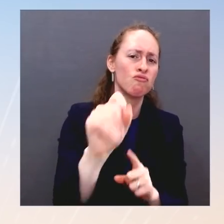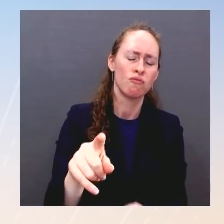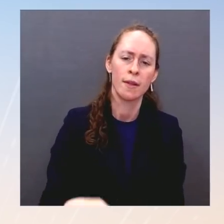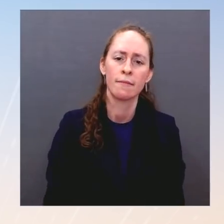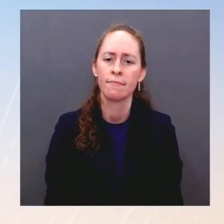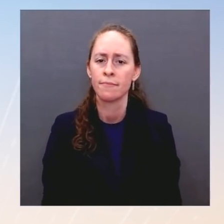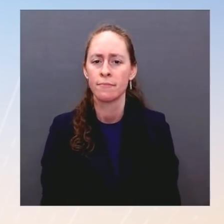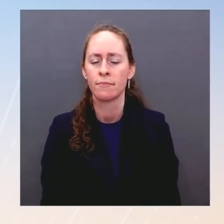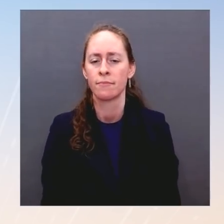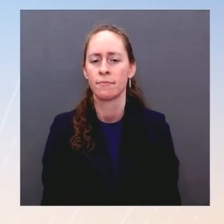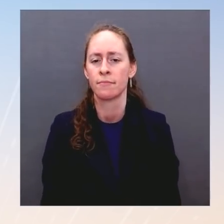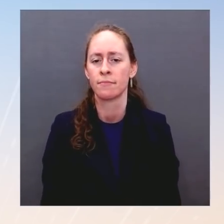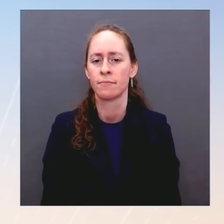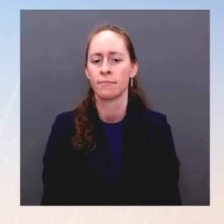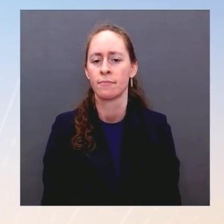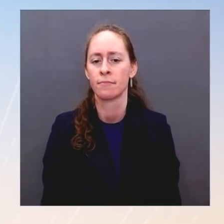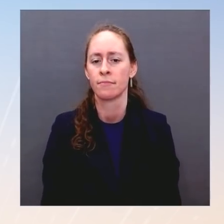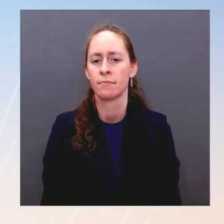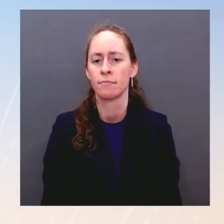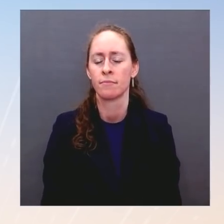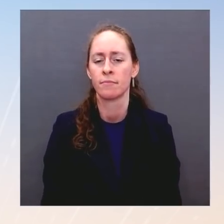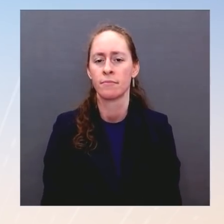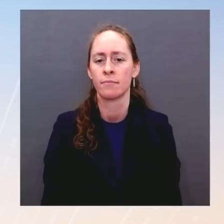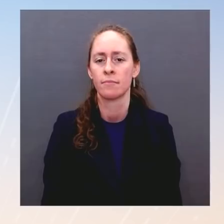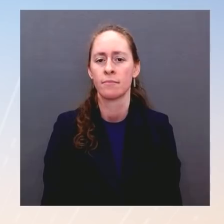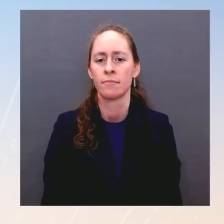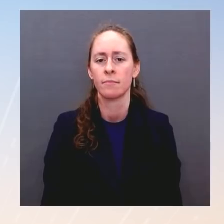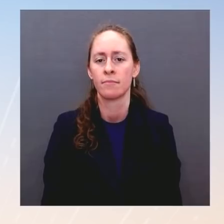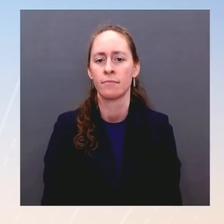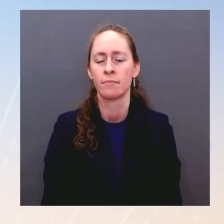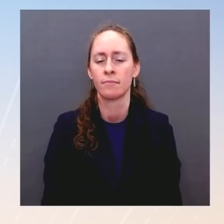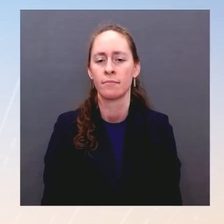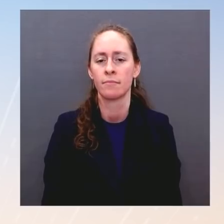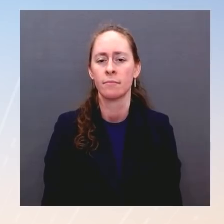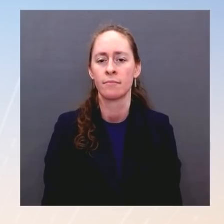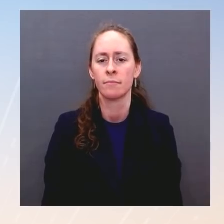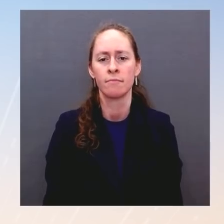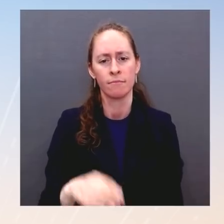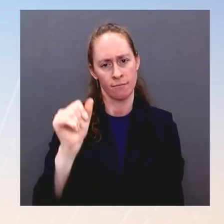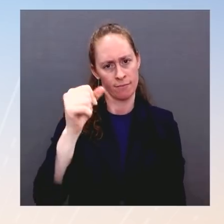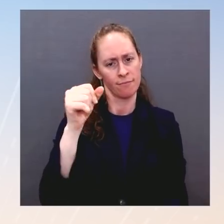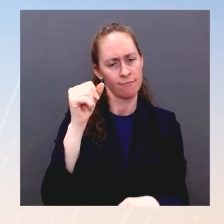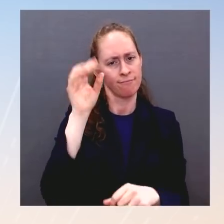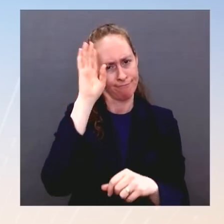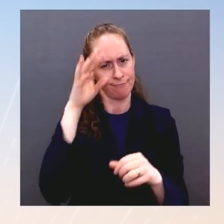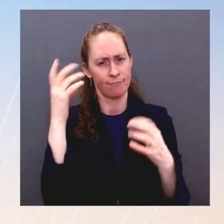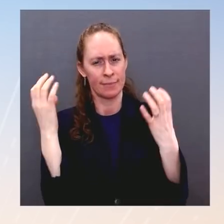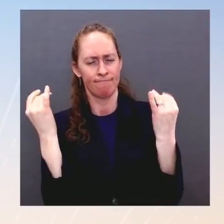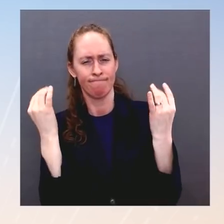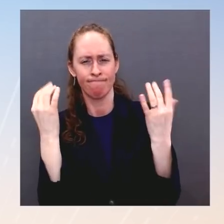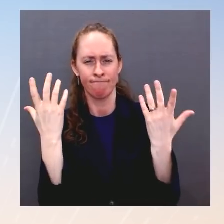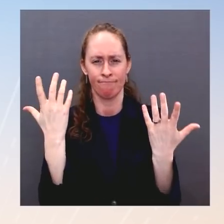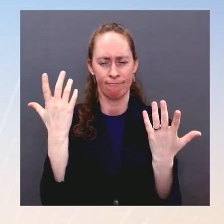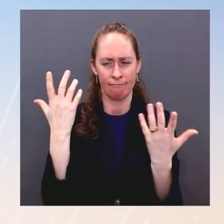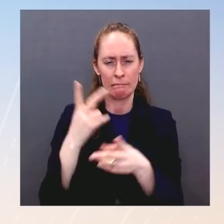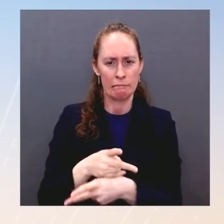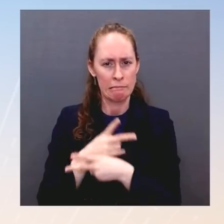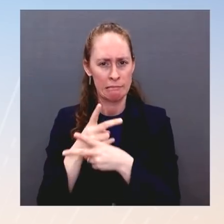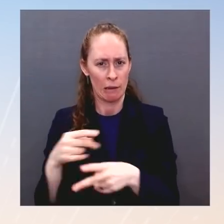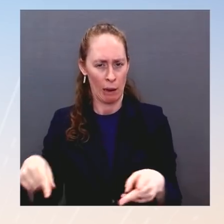is thinking about the American people, is there a point at which he would consider doing that? That -- that -- is that -- Ms. Psaki: Like the energy sector?